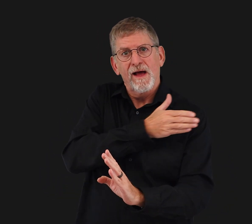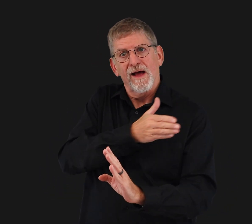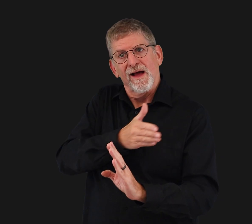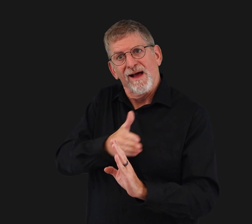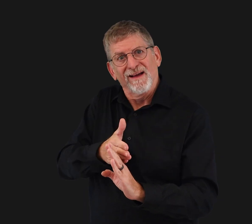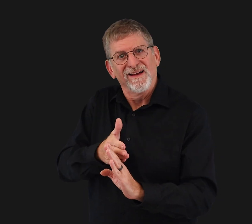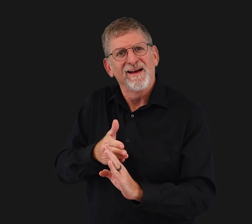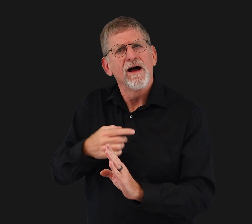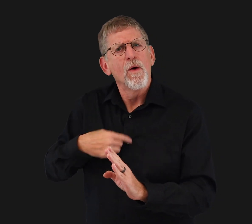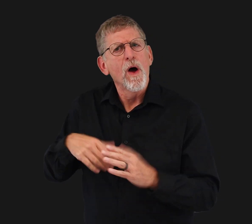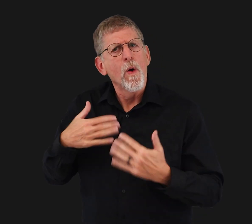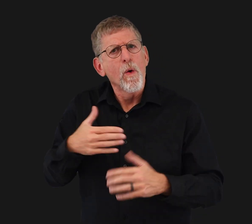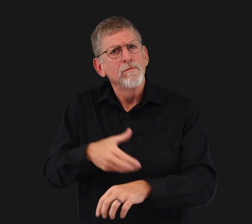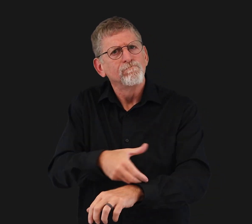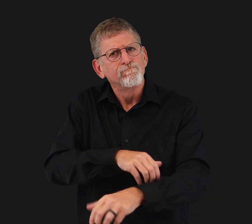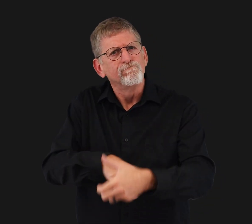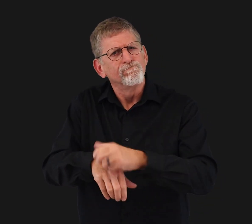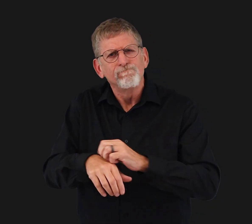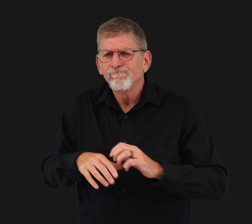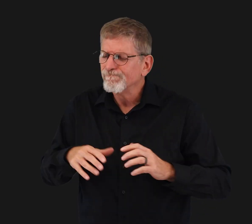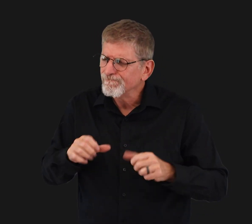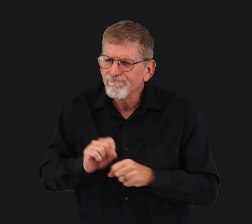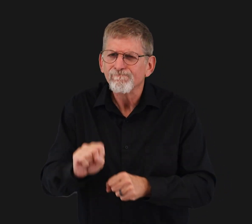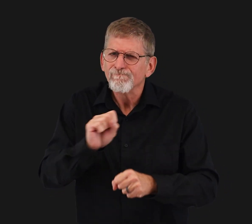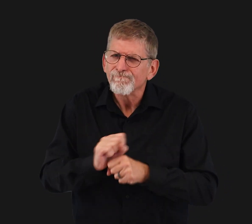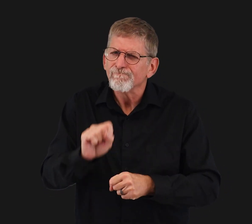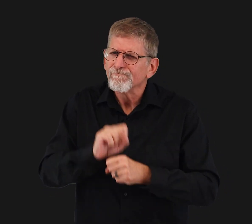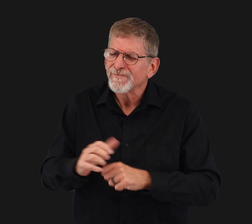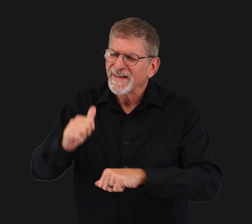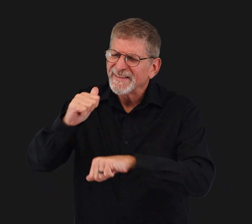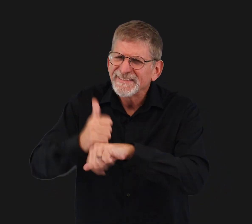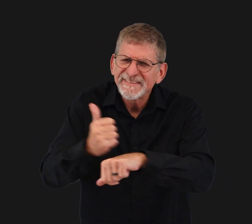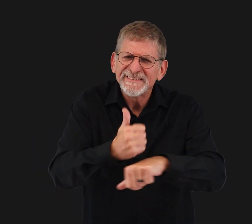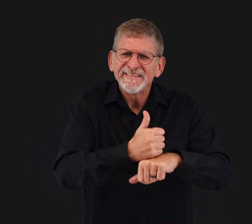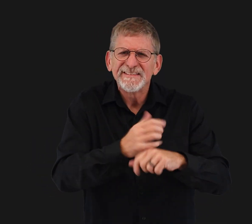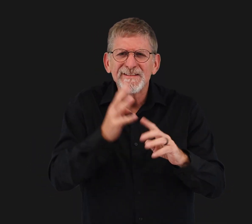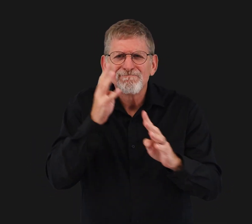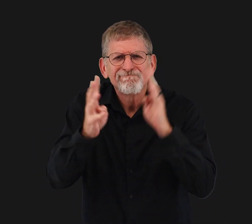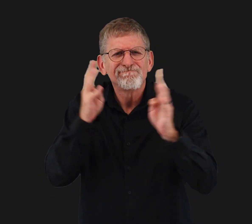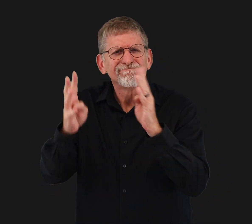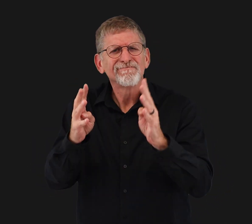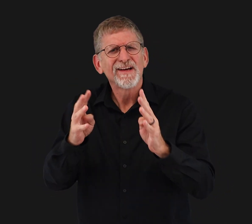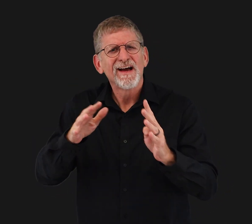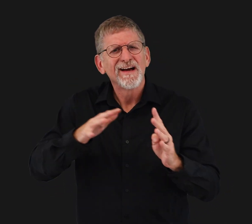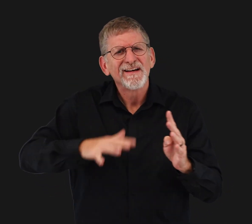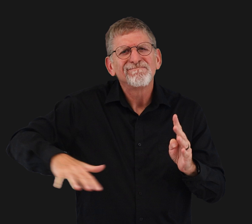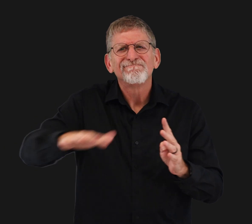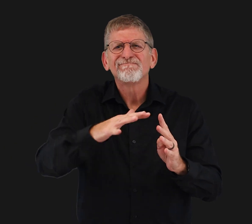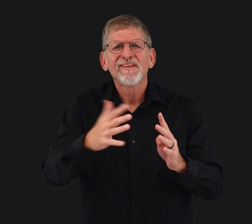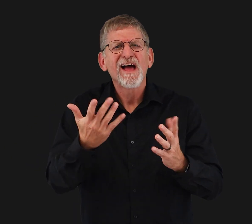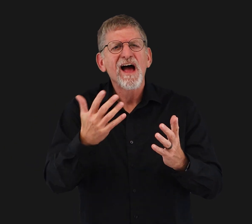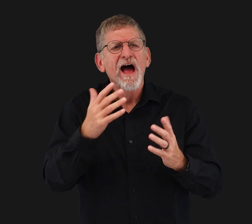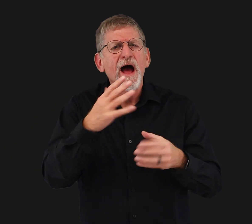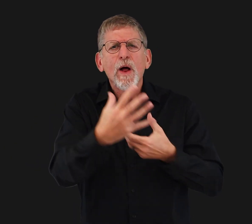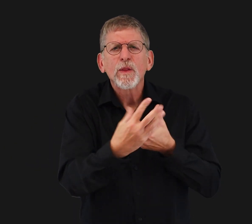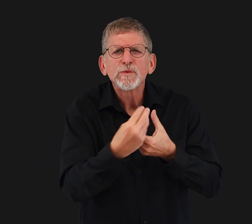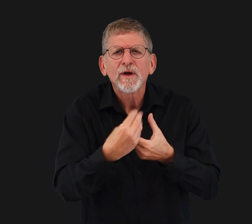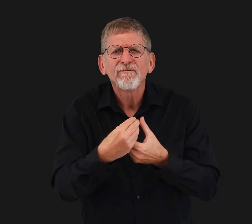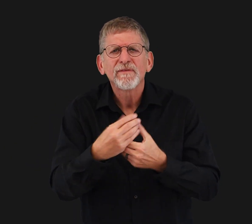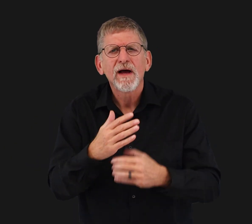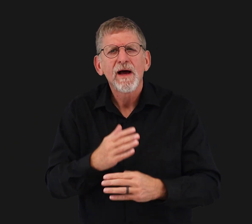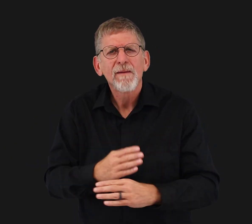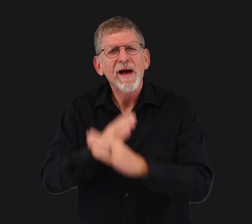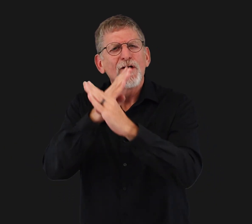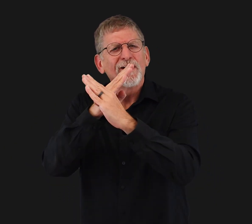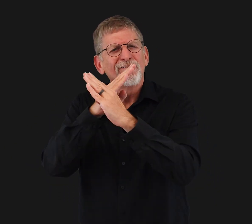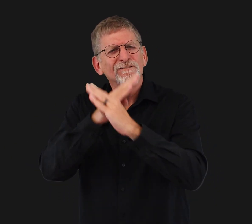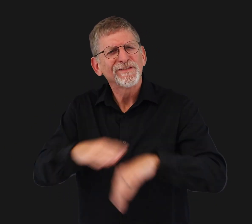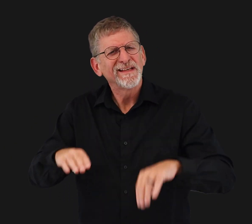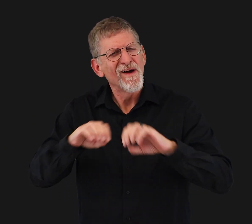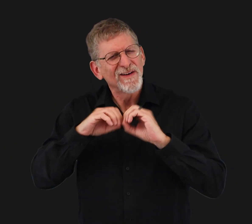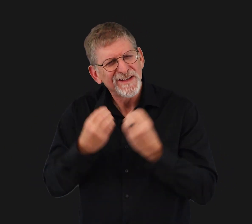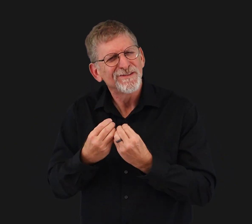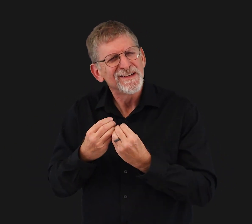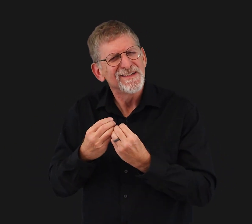we have been driven in our work to create an inclusive and barrier-free organization